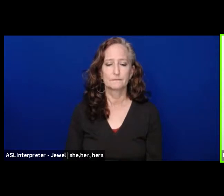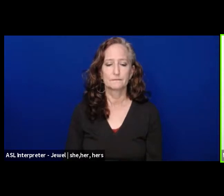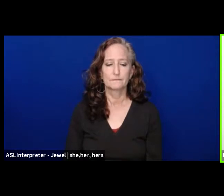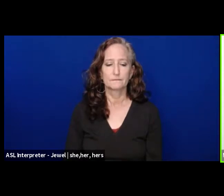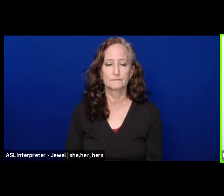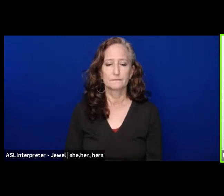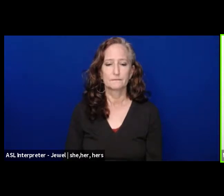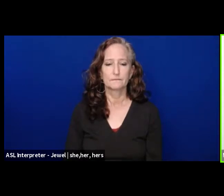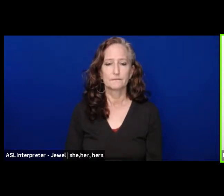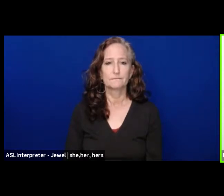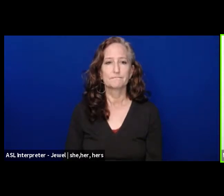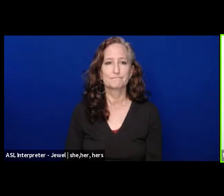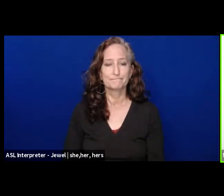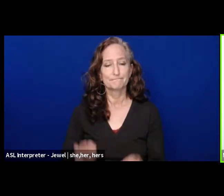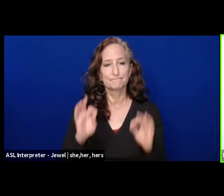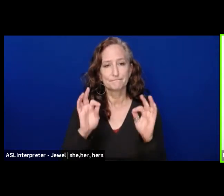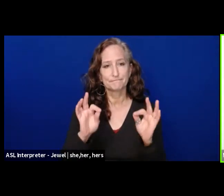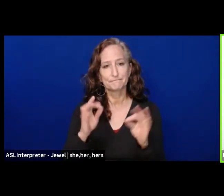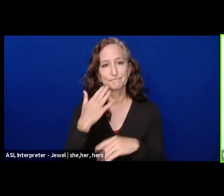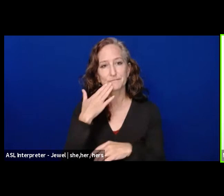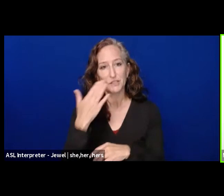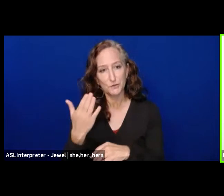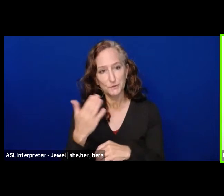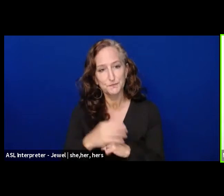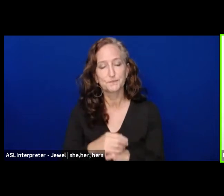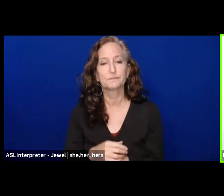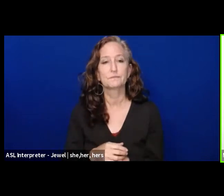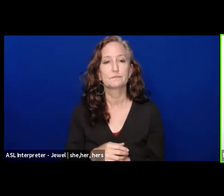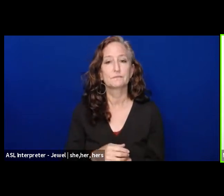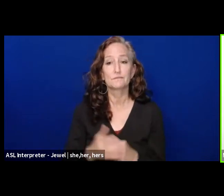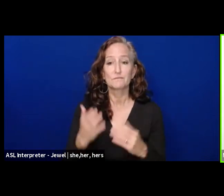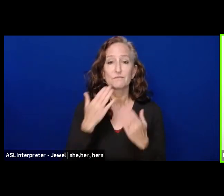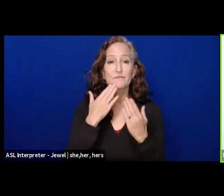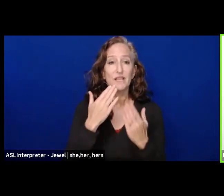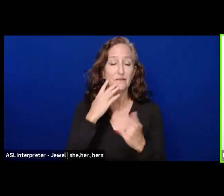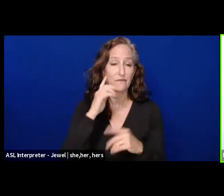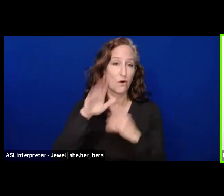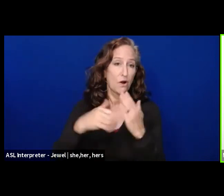Thank you. Appreciate that and appreciate all of the work you all are doing to create change.